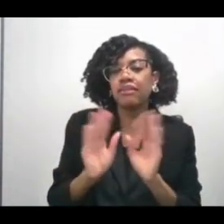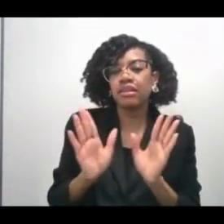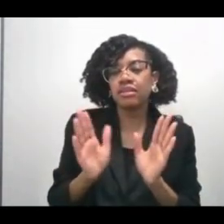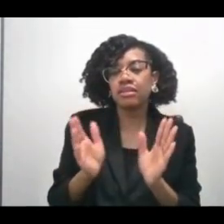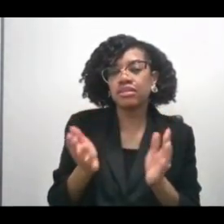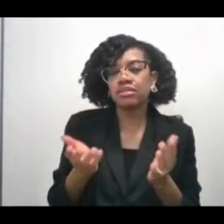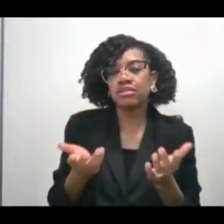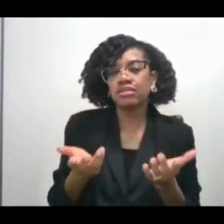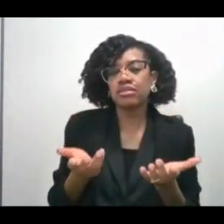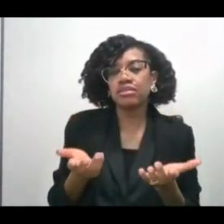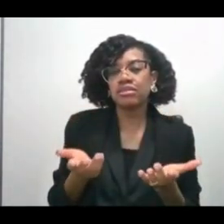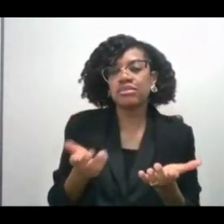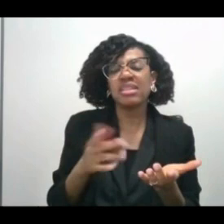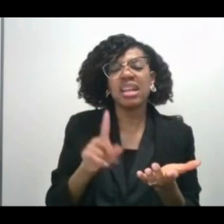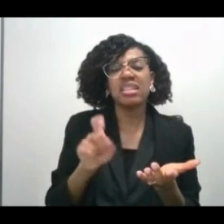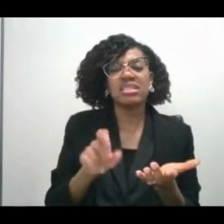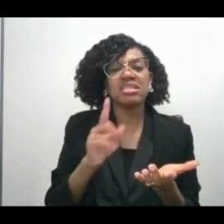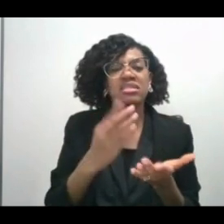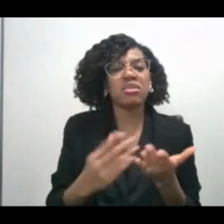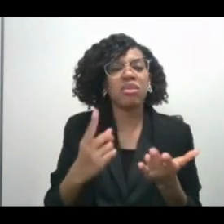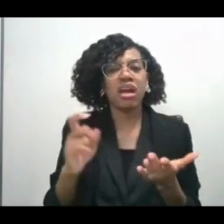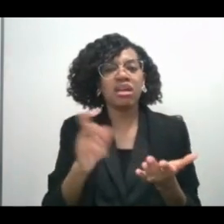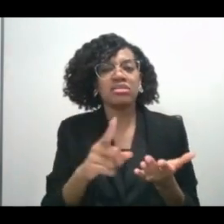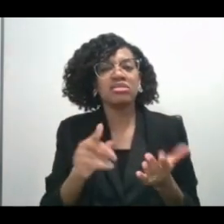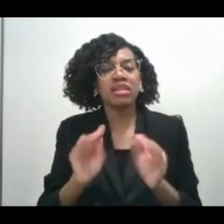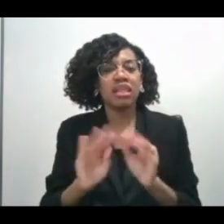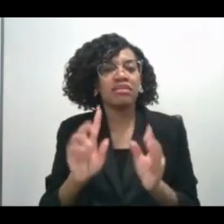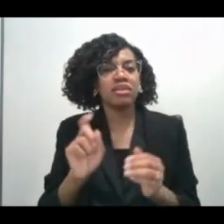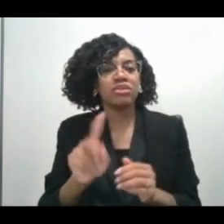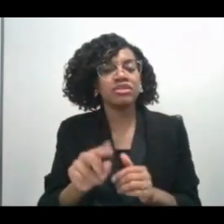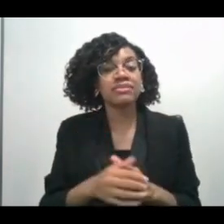I might need that question to be clarified. But there certainly